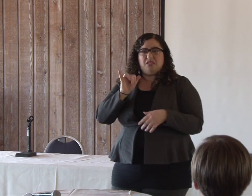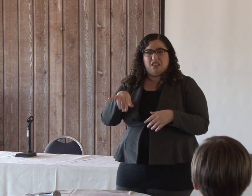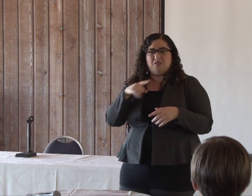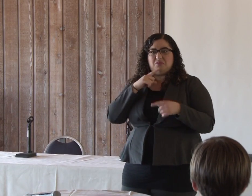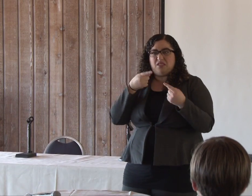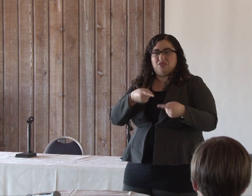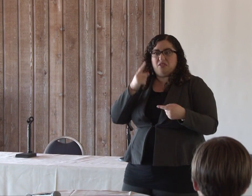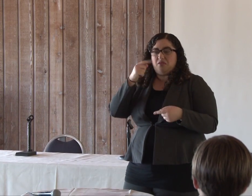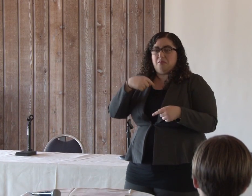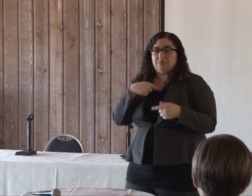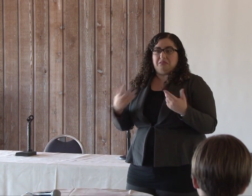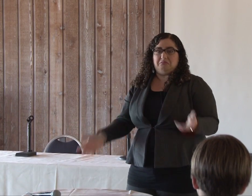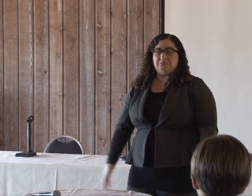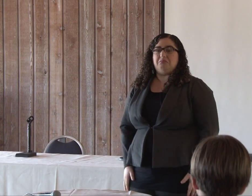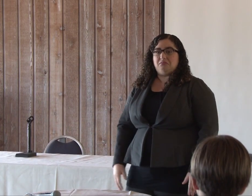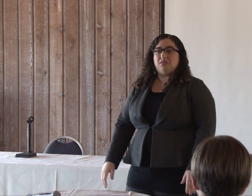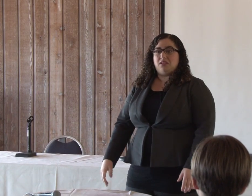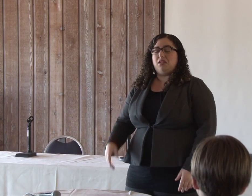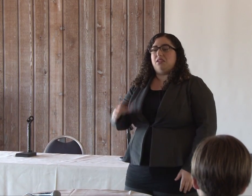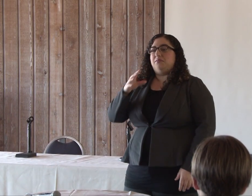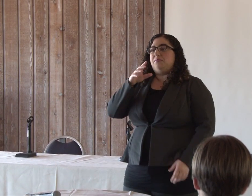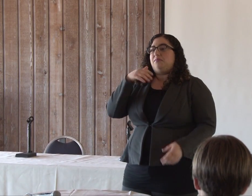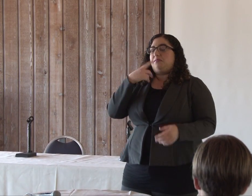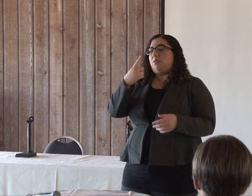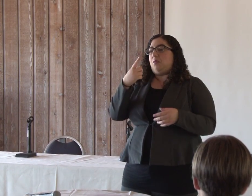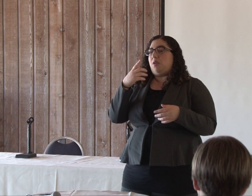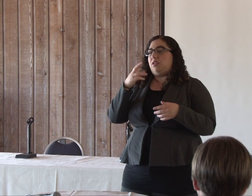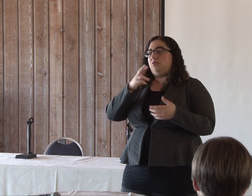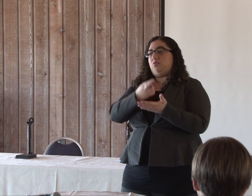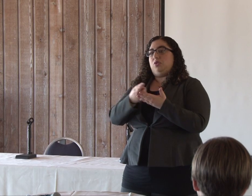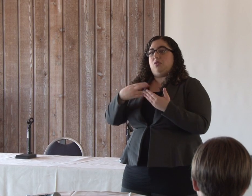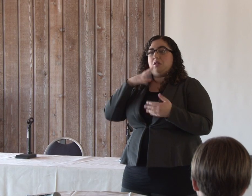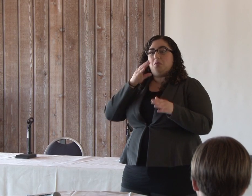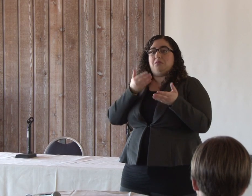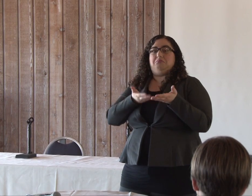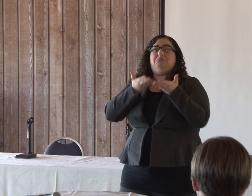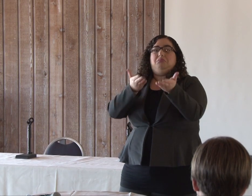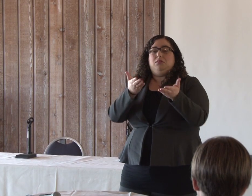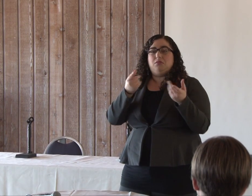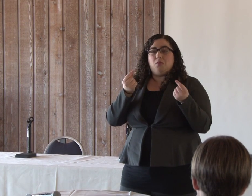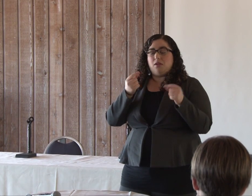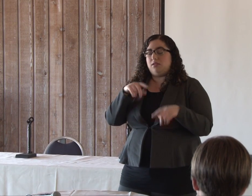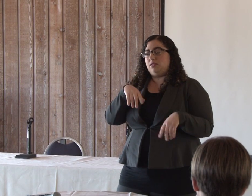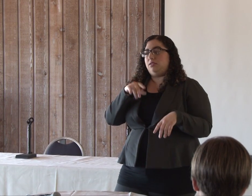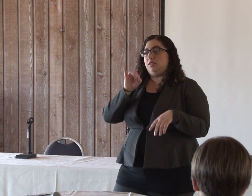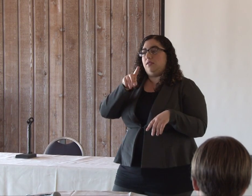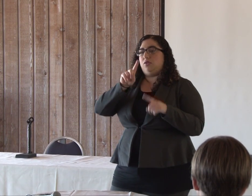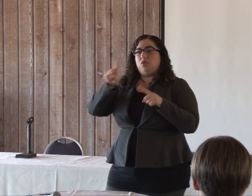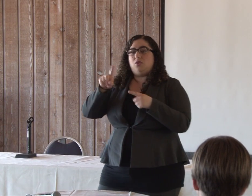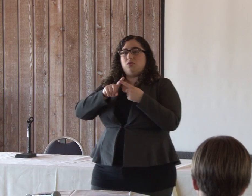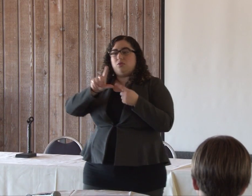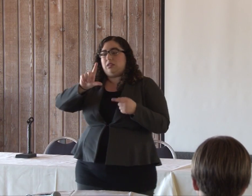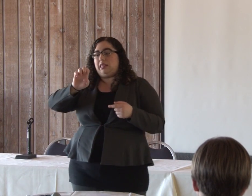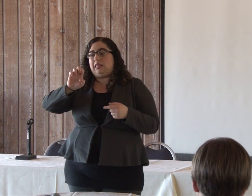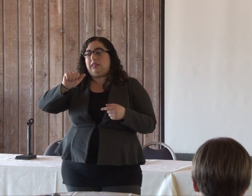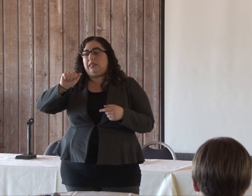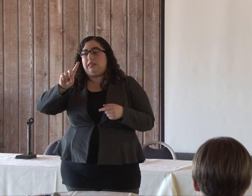education growing up. In the Middle East. I came to America, and I struggled for a while so I had to have a tutor, to catch up to my grade. And there's different